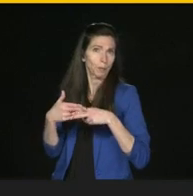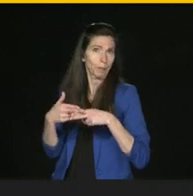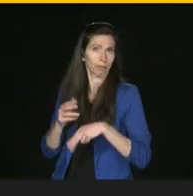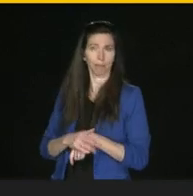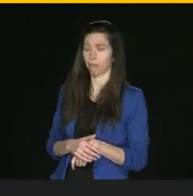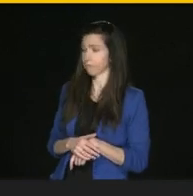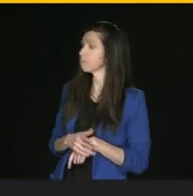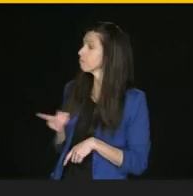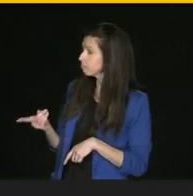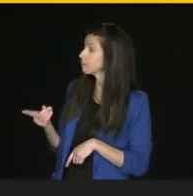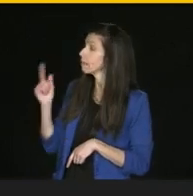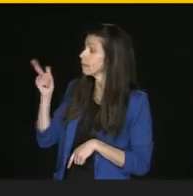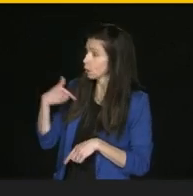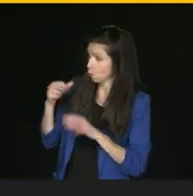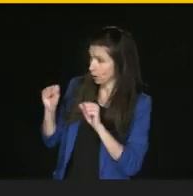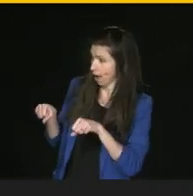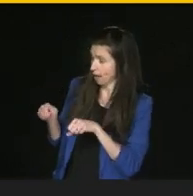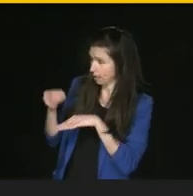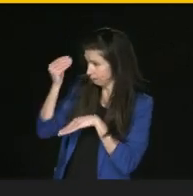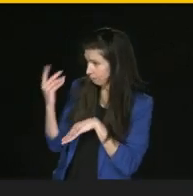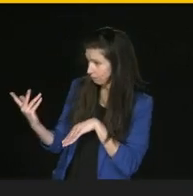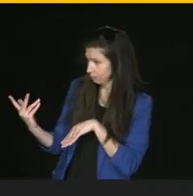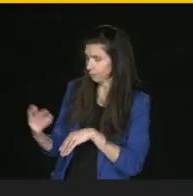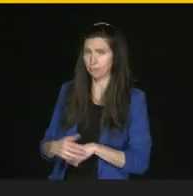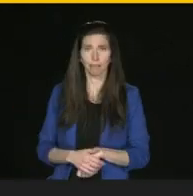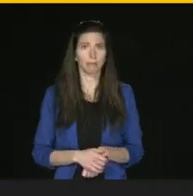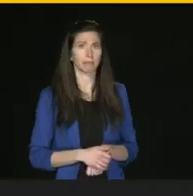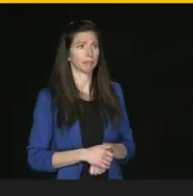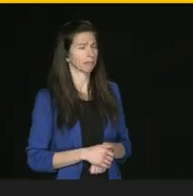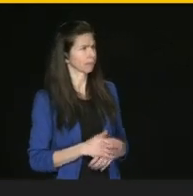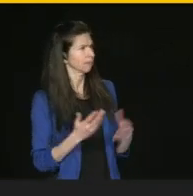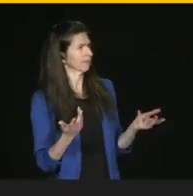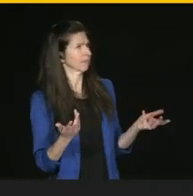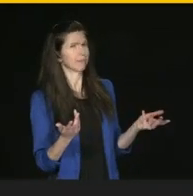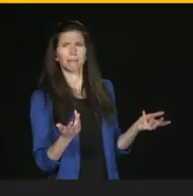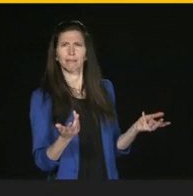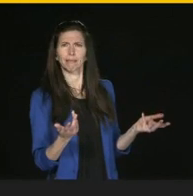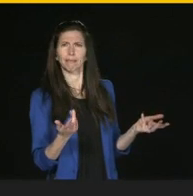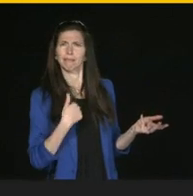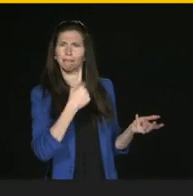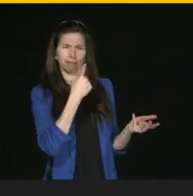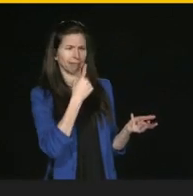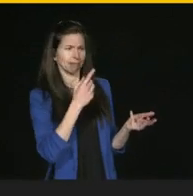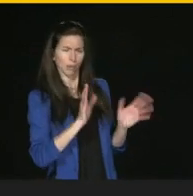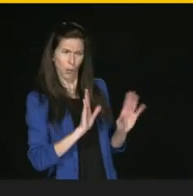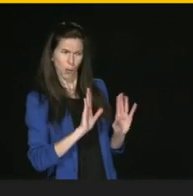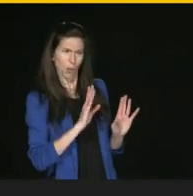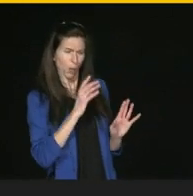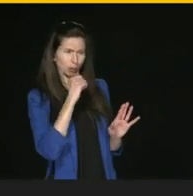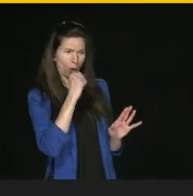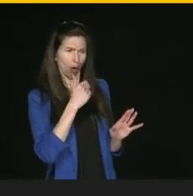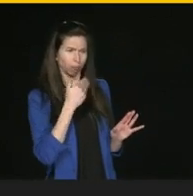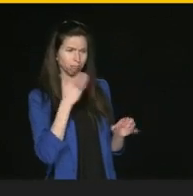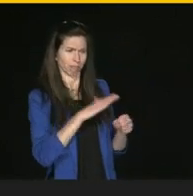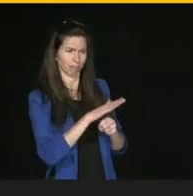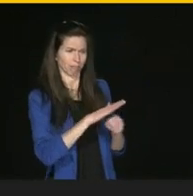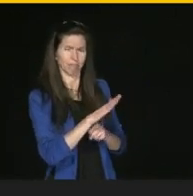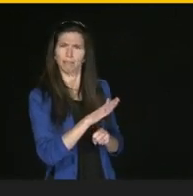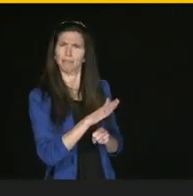WE CAN FOLLOW UP WITH YOU AFTER, LEENA.